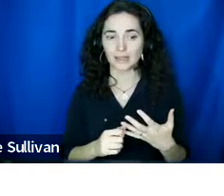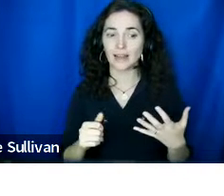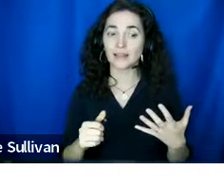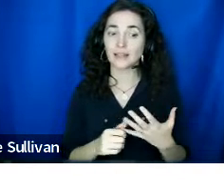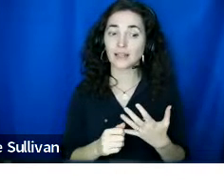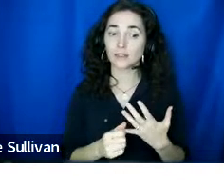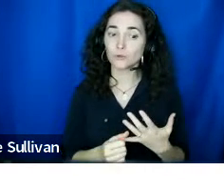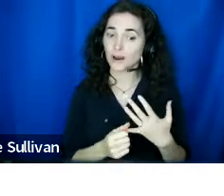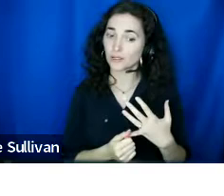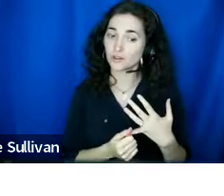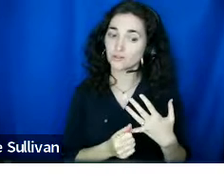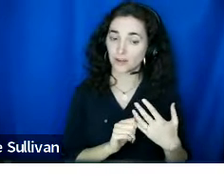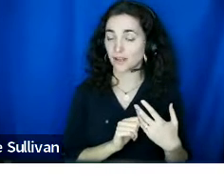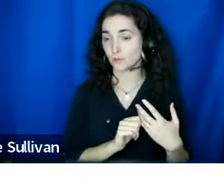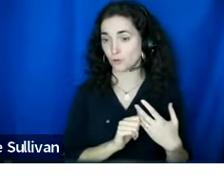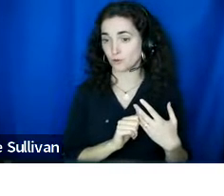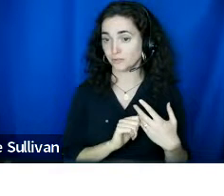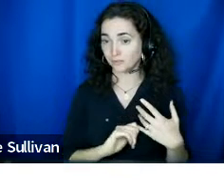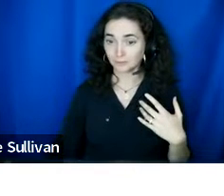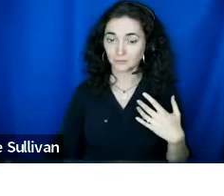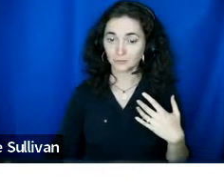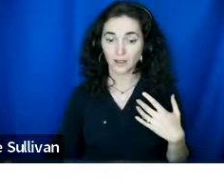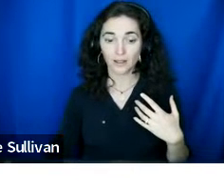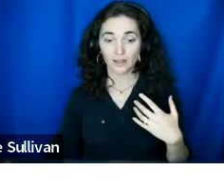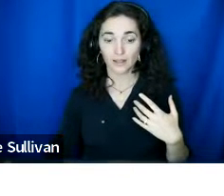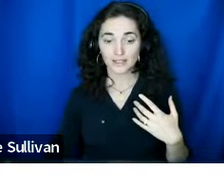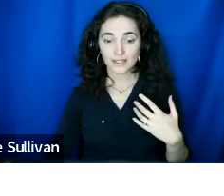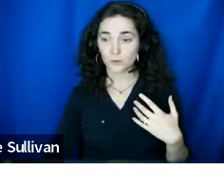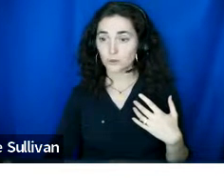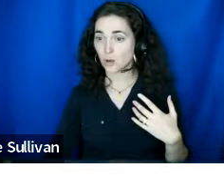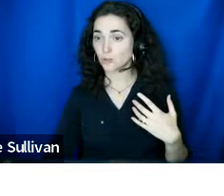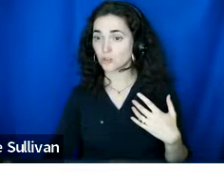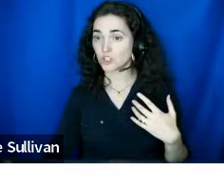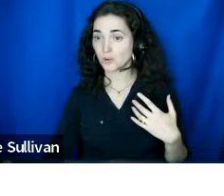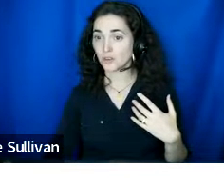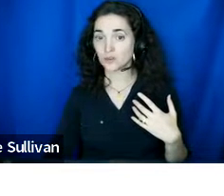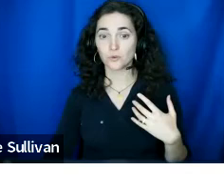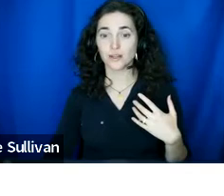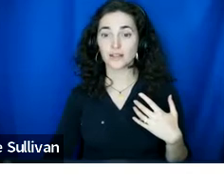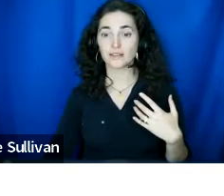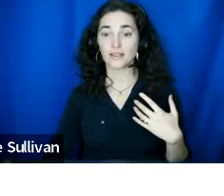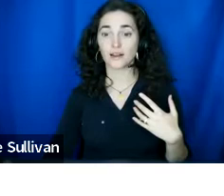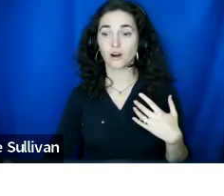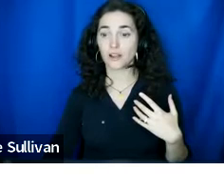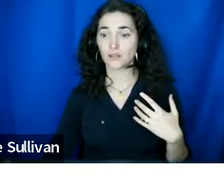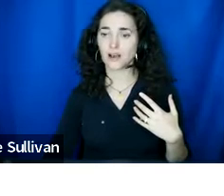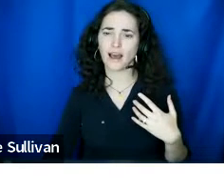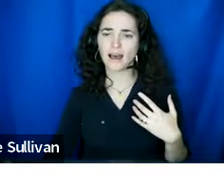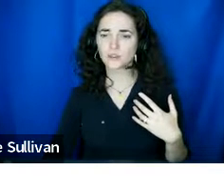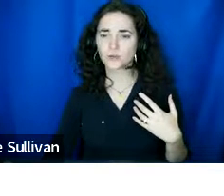And then include regular and varied exposure. Last thing I want to share with you is in our area.